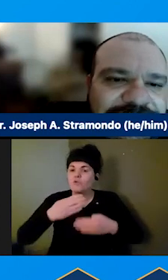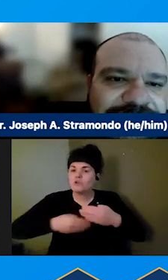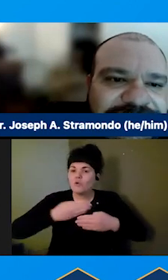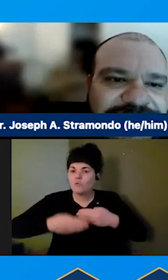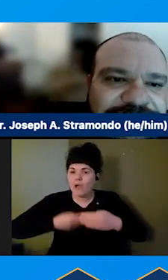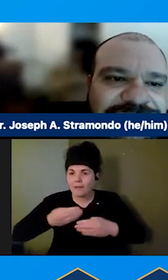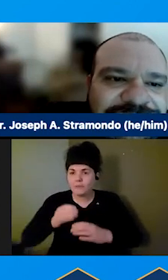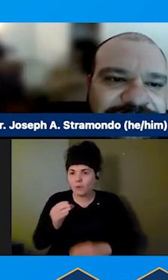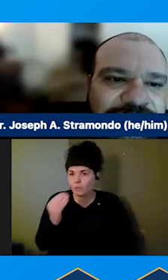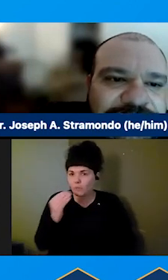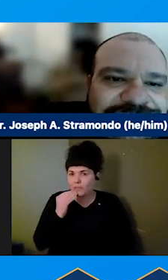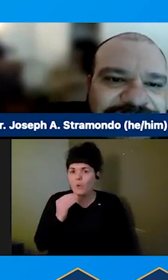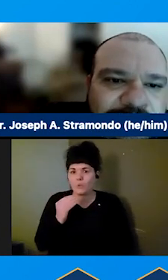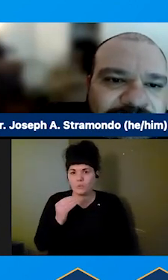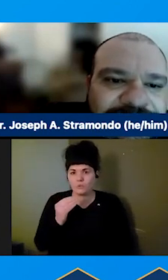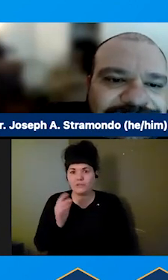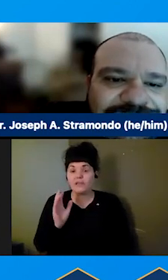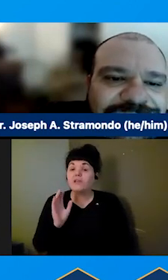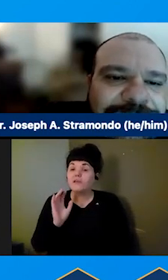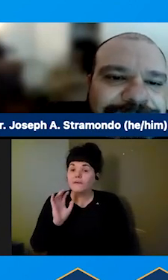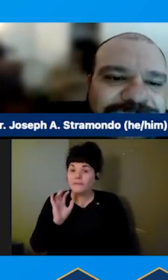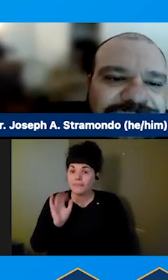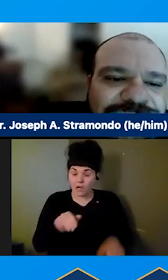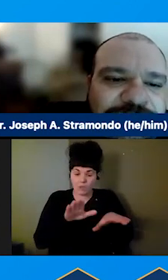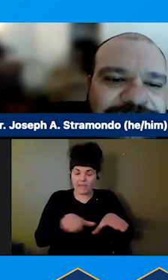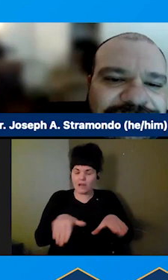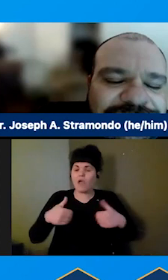wraps and burritos laid out on a